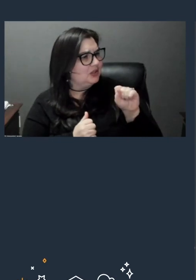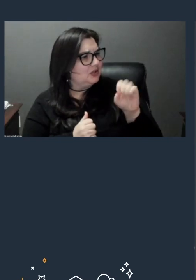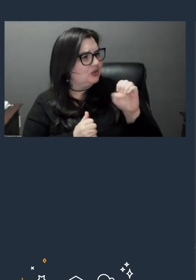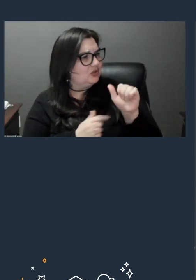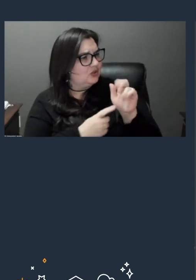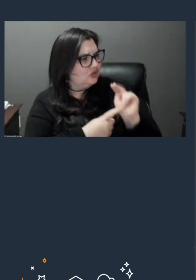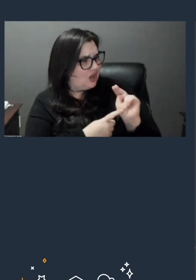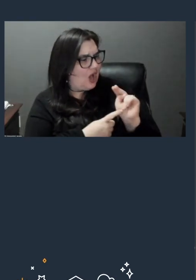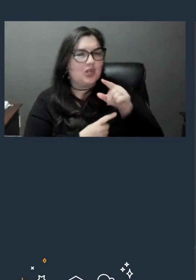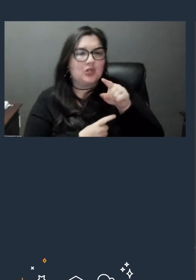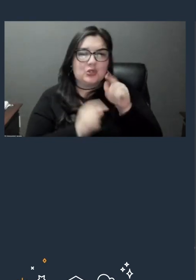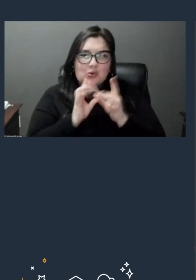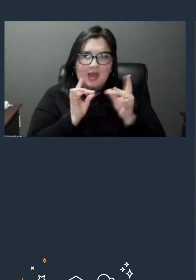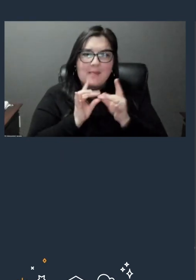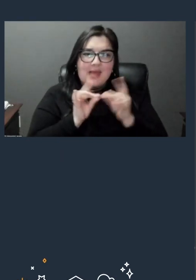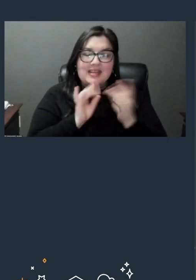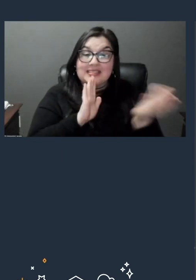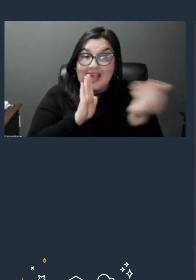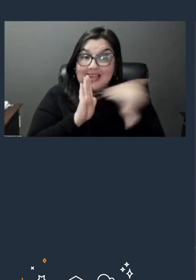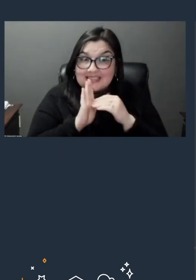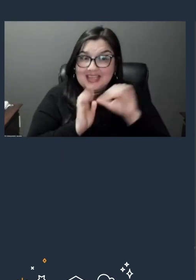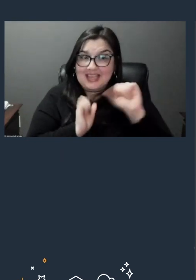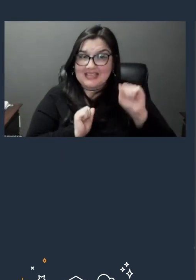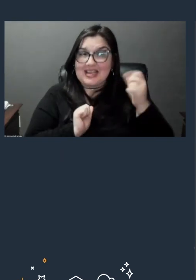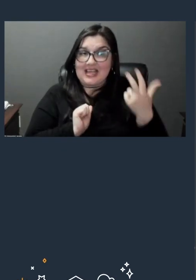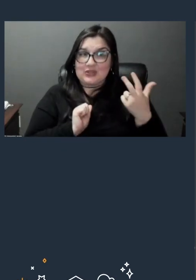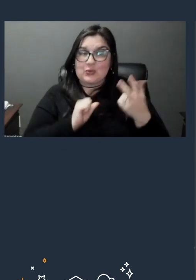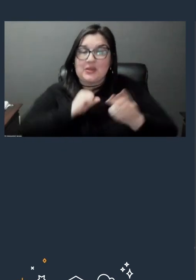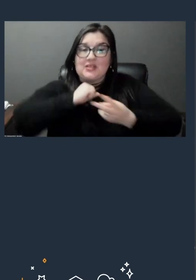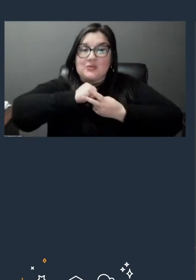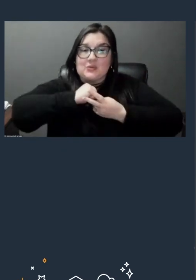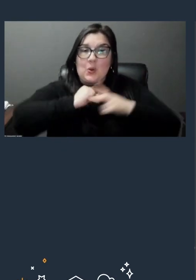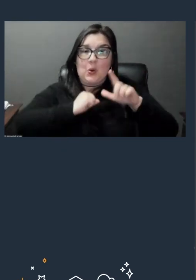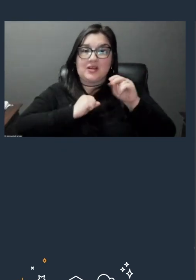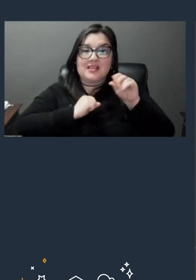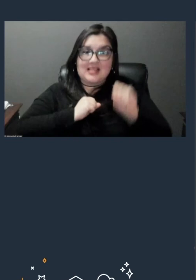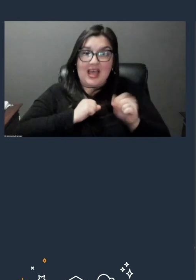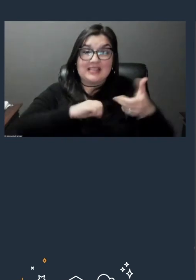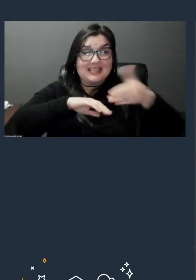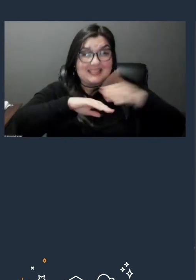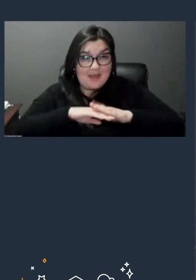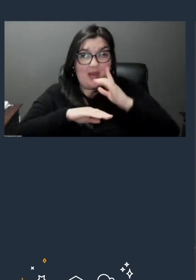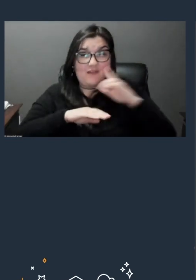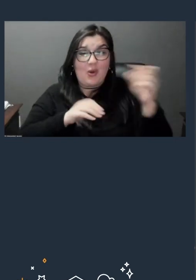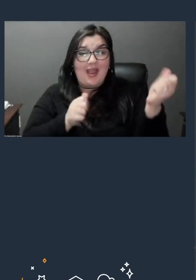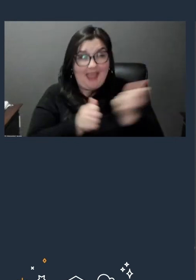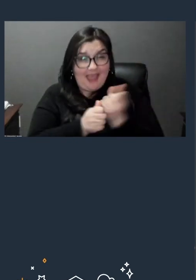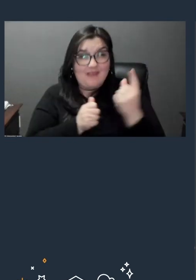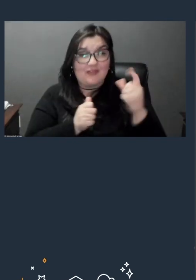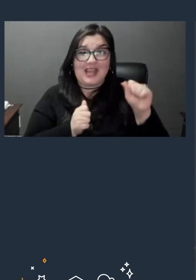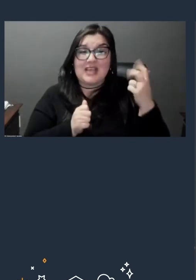I wanna call out again that S3 Storage Lens is enabled for every S3 account for free, at no cost.